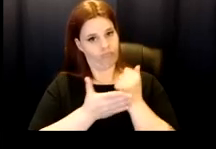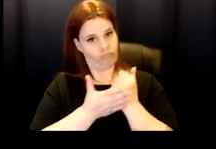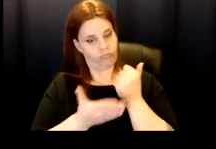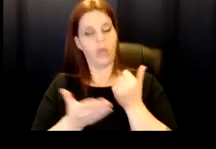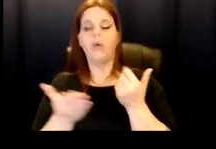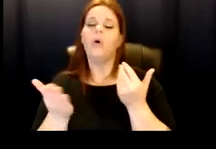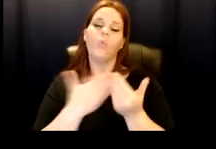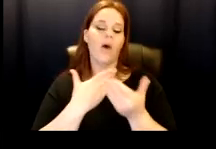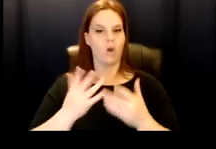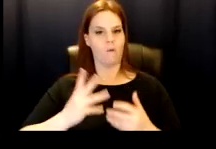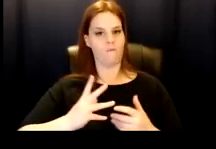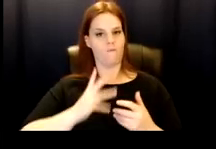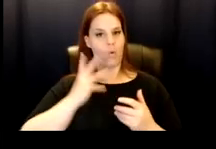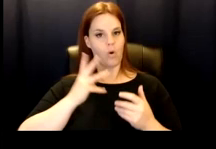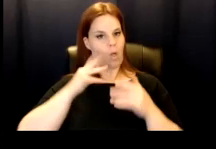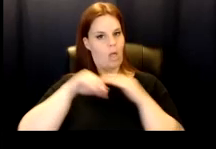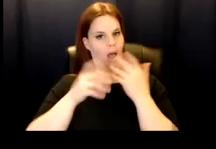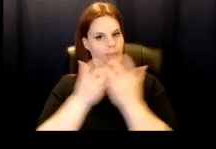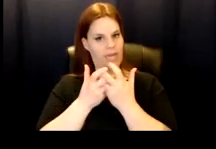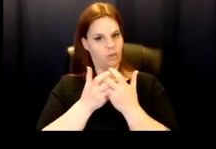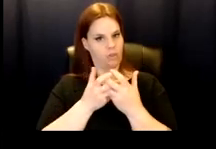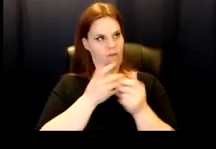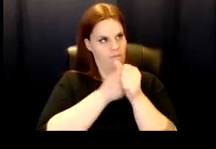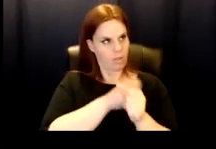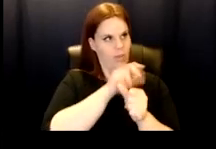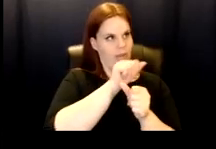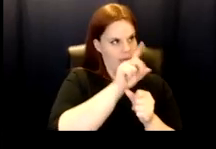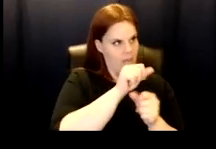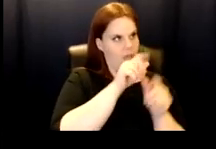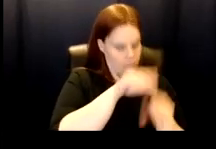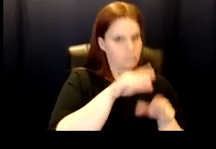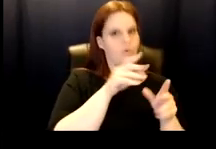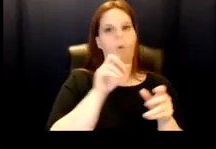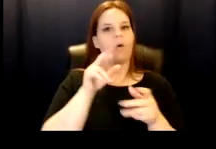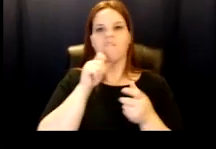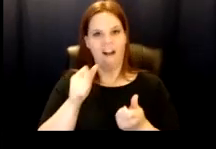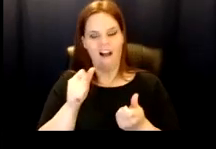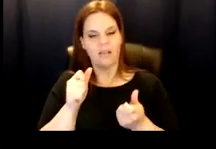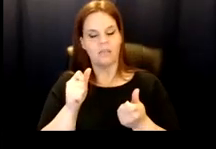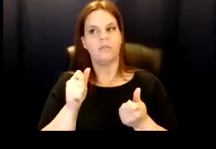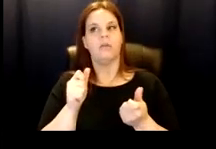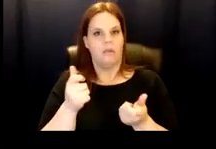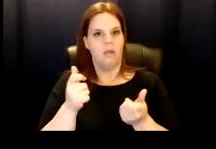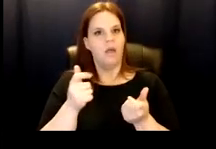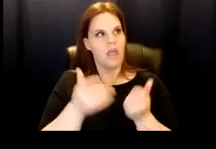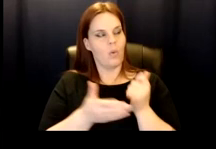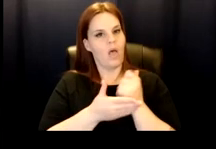the ADA or not, that it was very helpful to ensure that they maintain their job and were